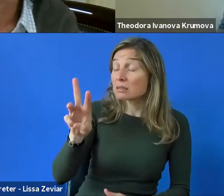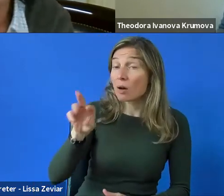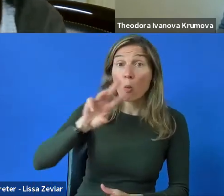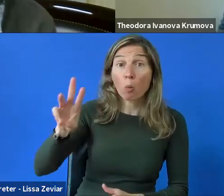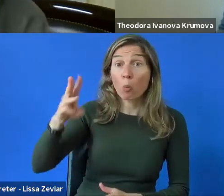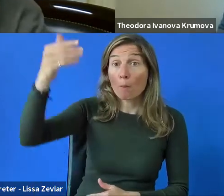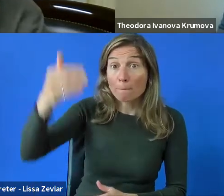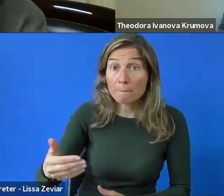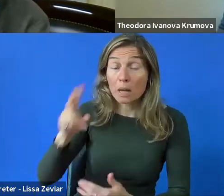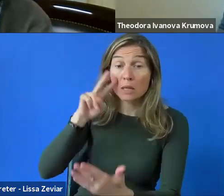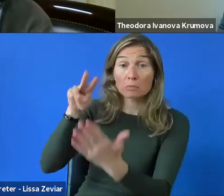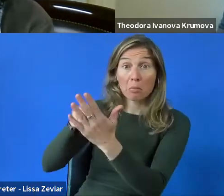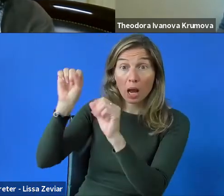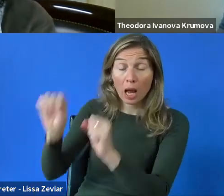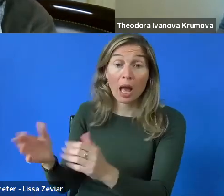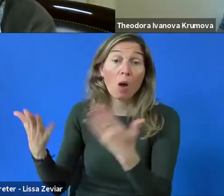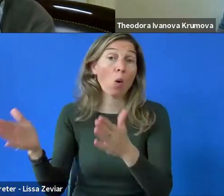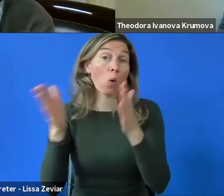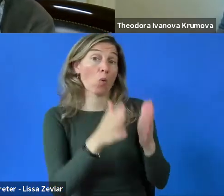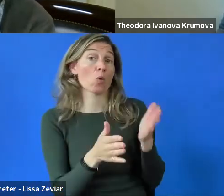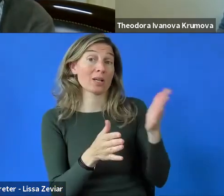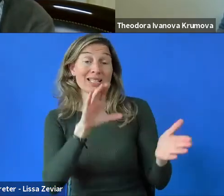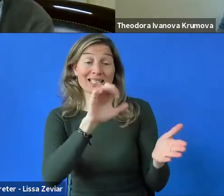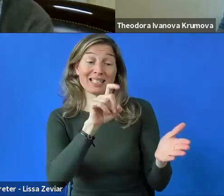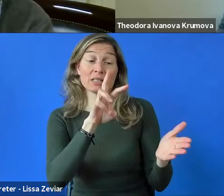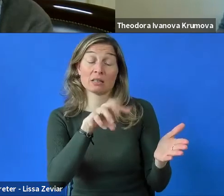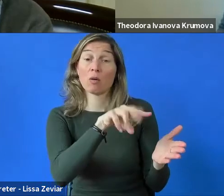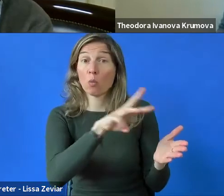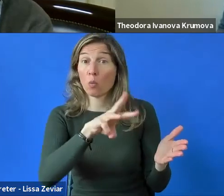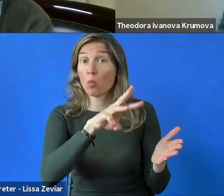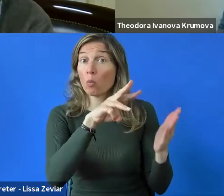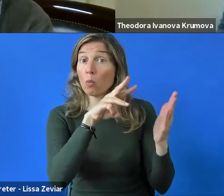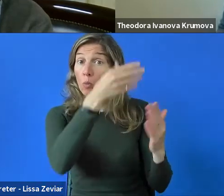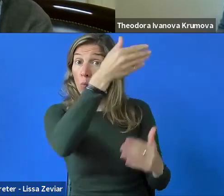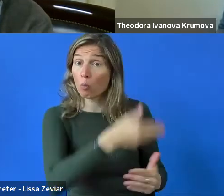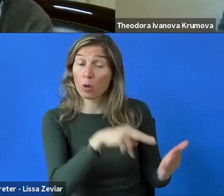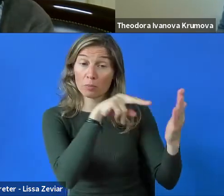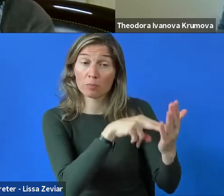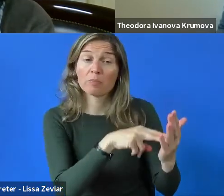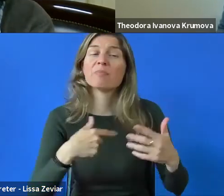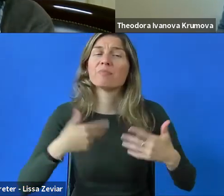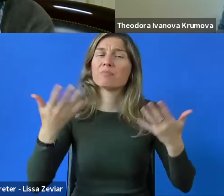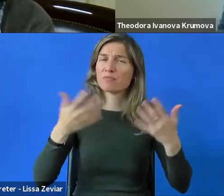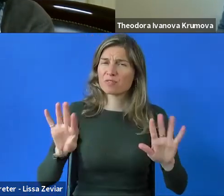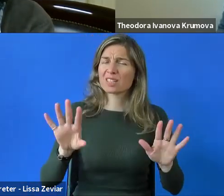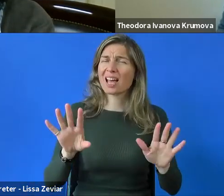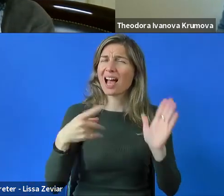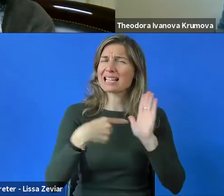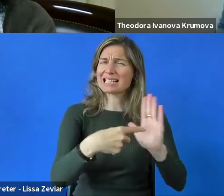and I have here examples of seven inquiries conducted by the CEDAW committee...